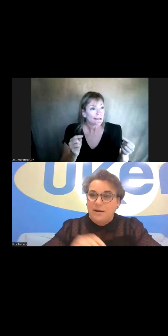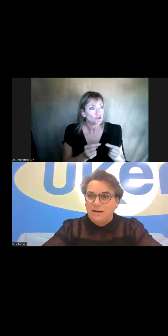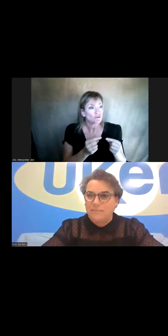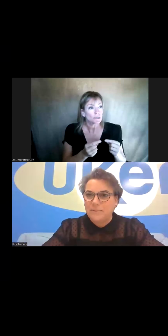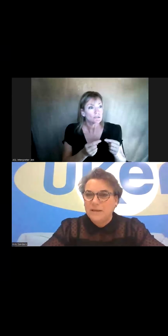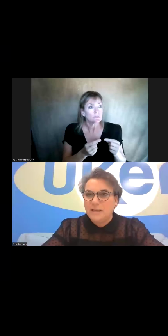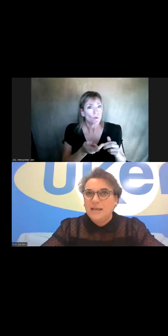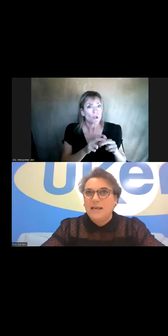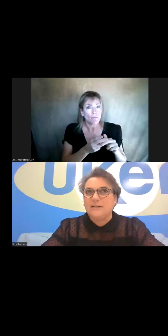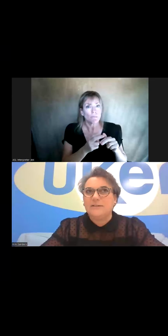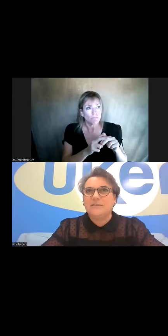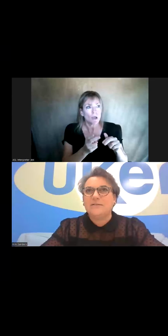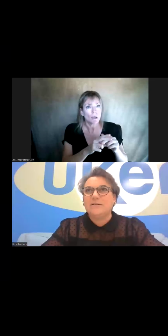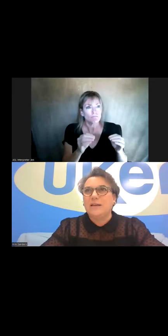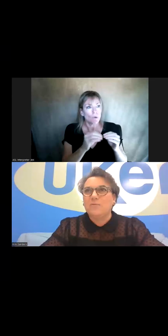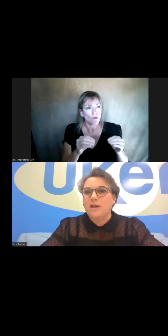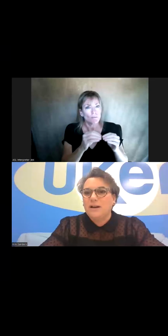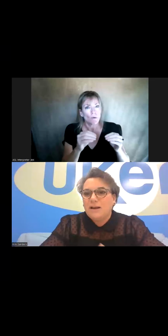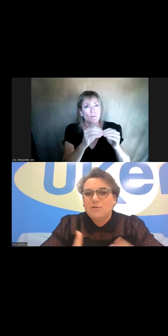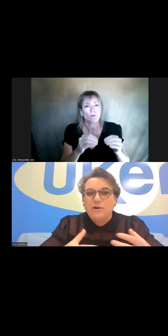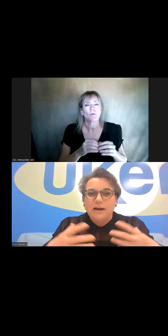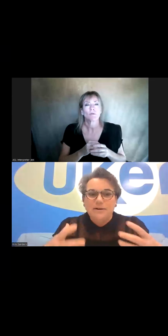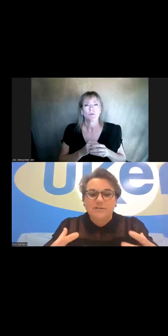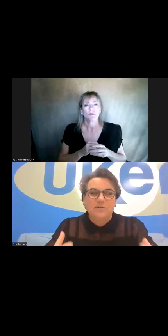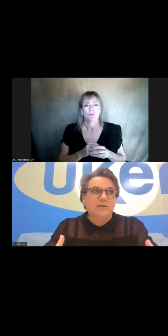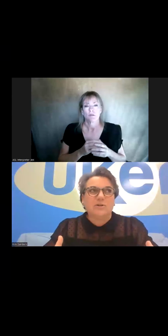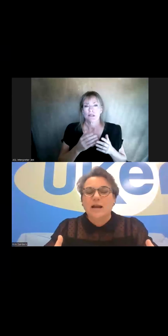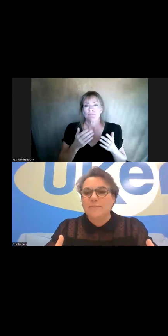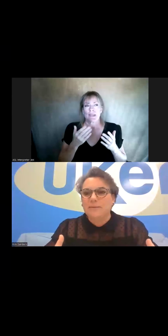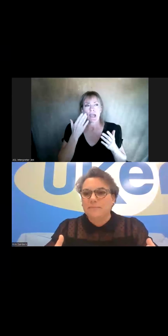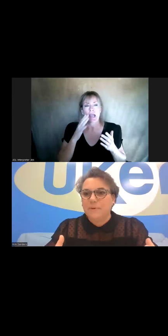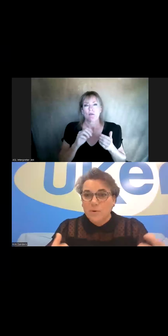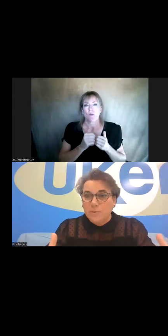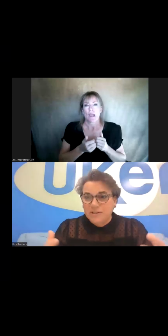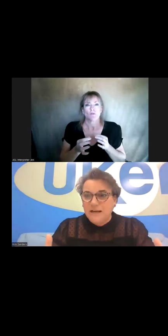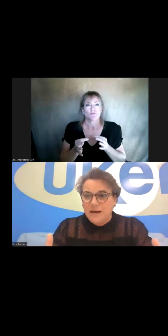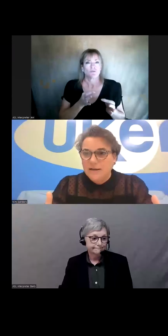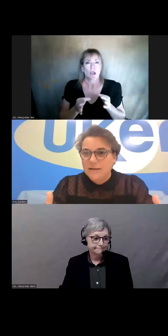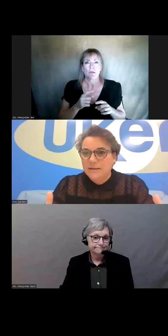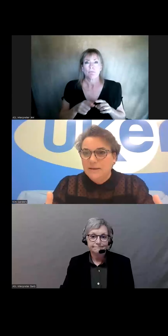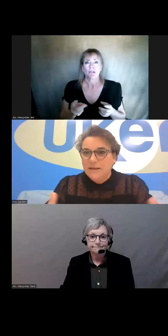UP. I DON'T KNOW HOW ELSE TO DESCRIBE IT, BUT WE WERE STUCK.